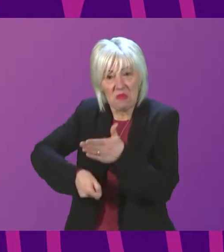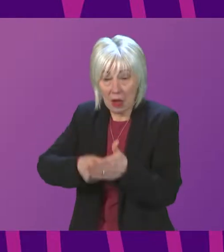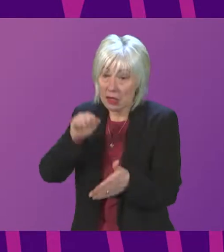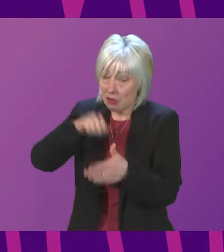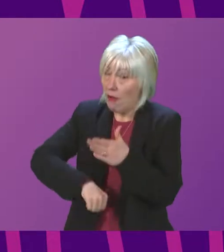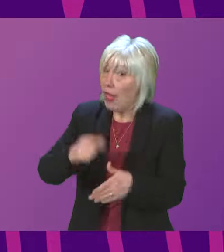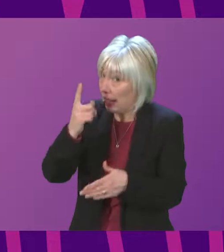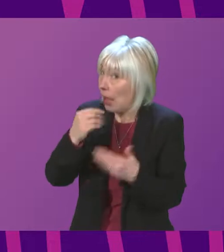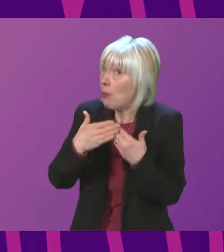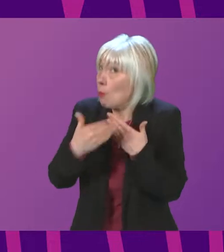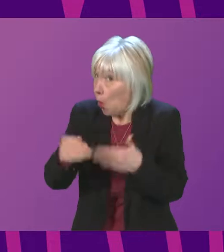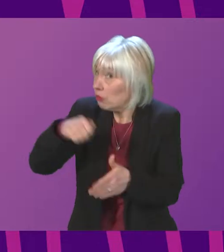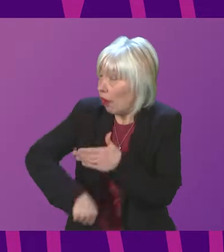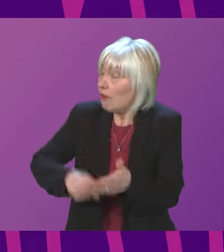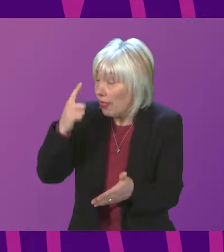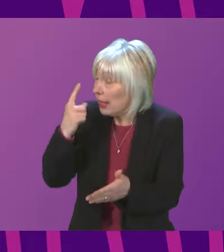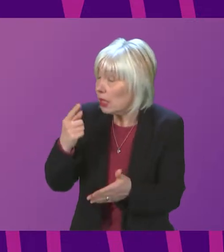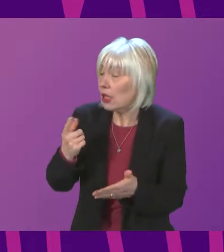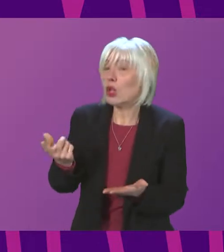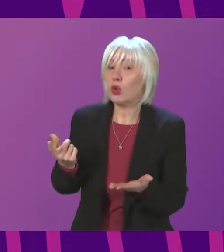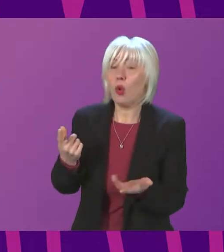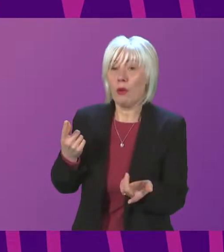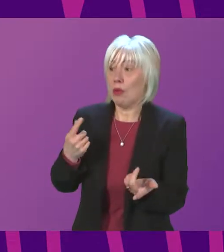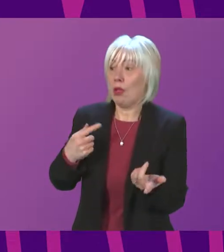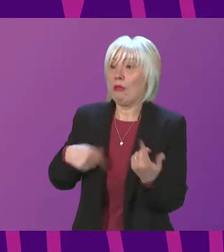and I think that the Prime Minister and the UK Government agree with that.